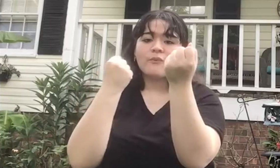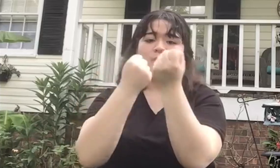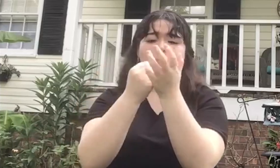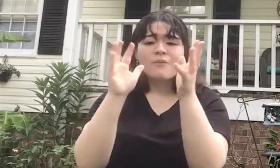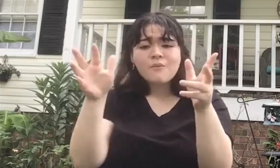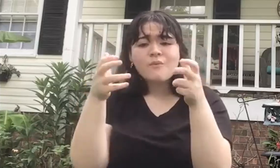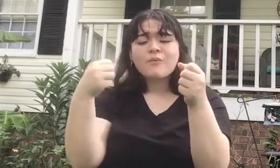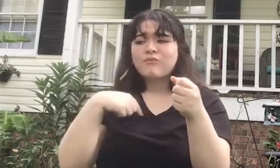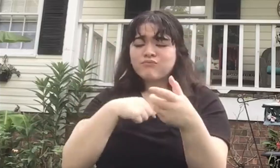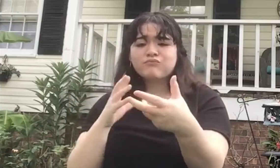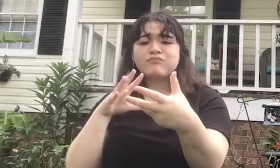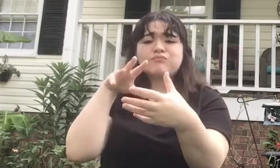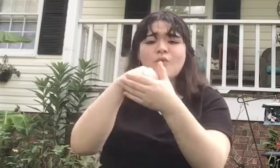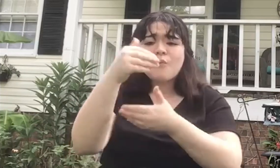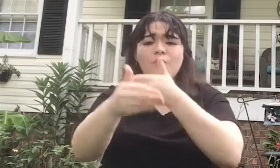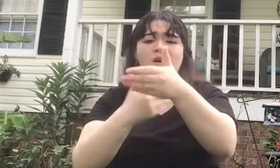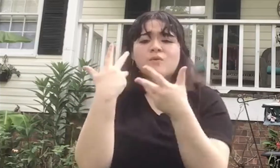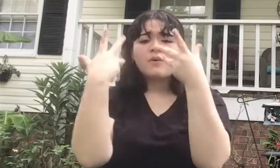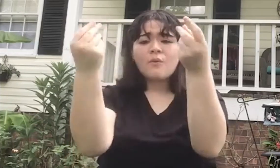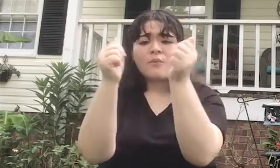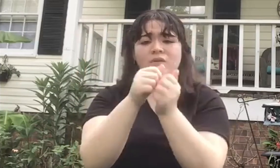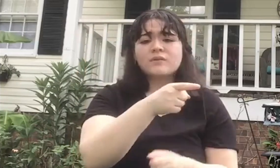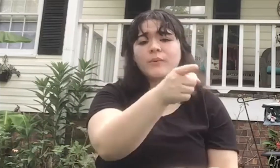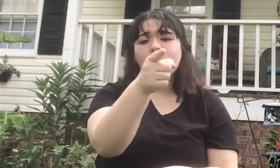We've got your back, we're on your side.